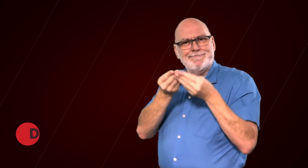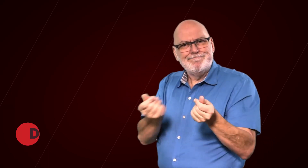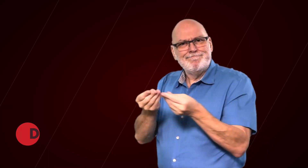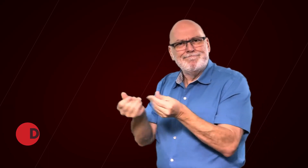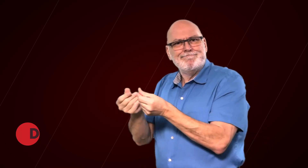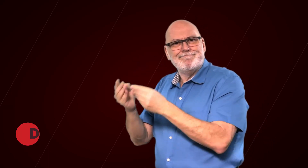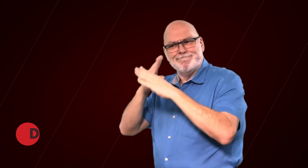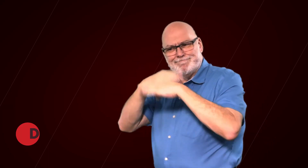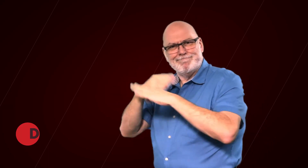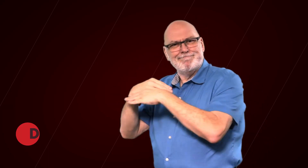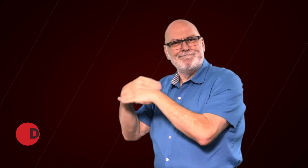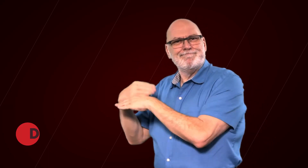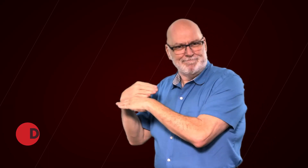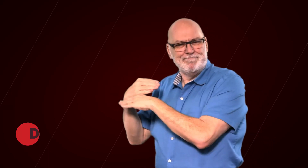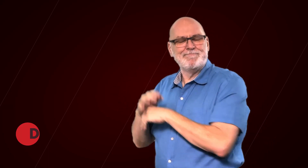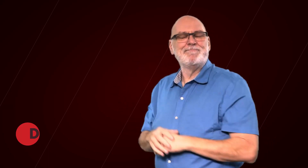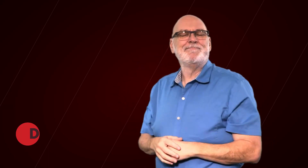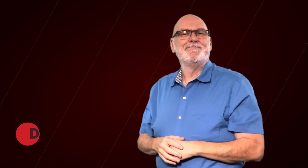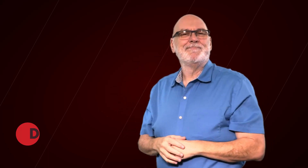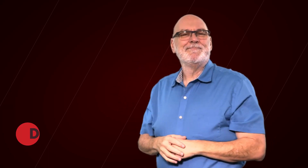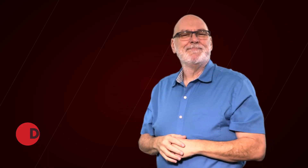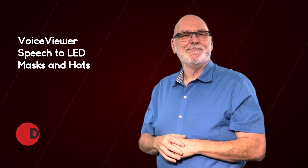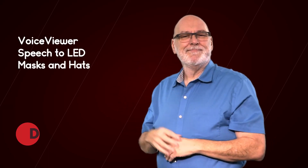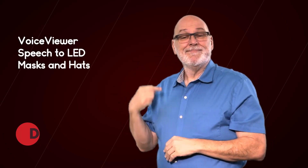a solution to this problem.